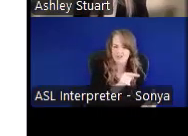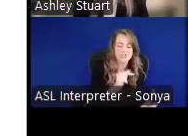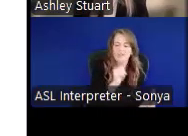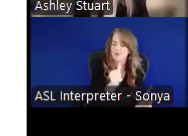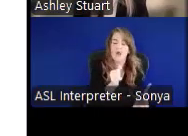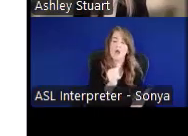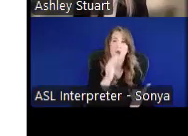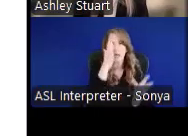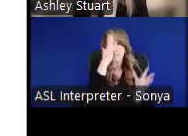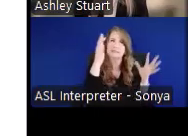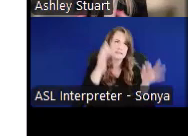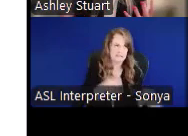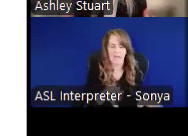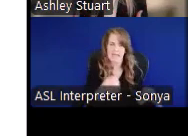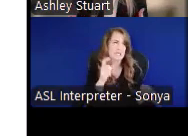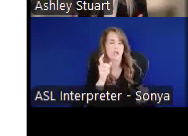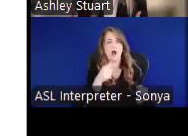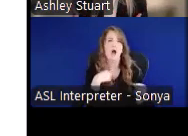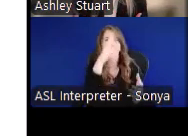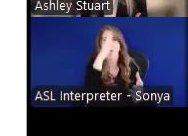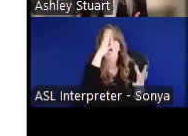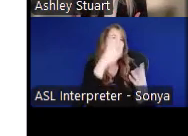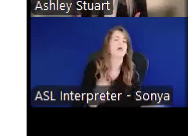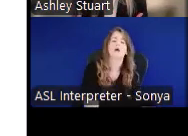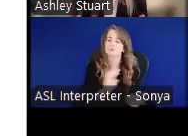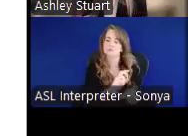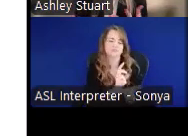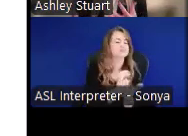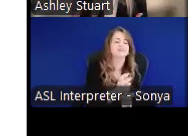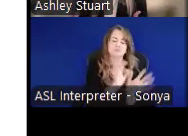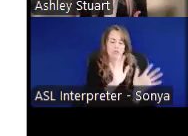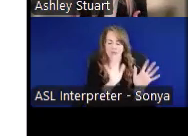Their brains literally lack this hardware to regulate their